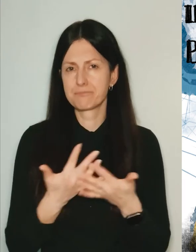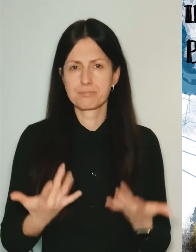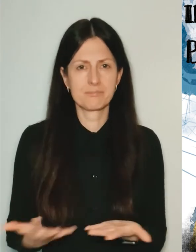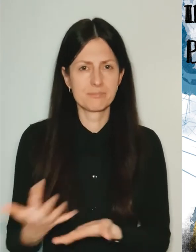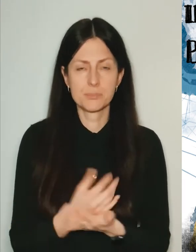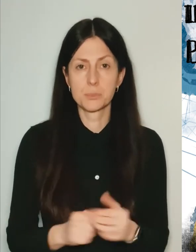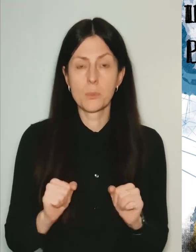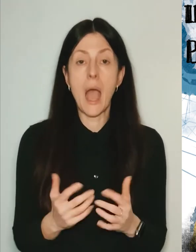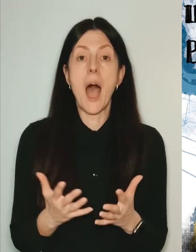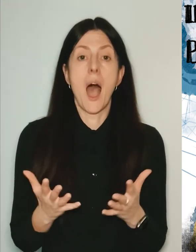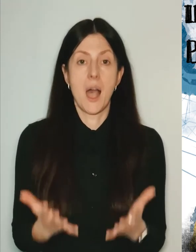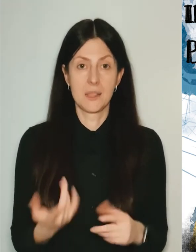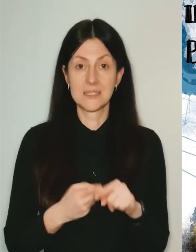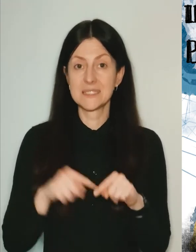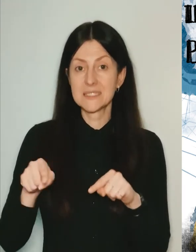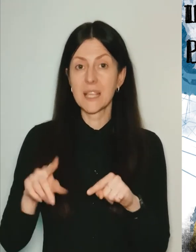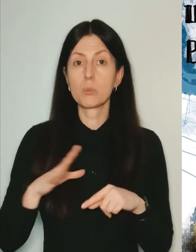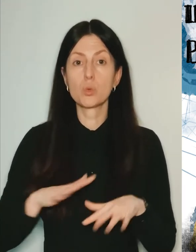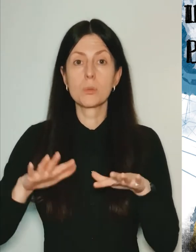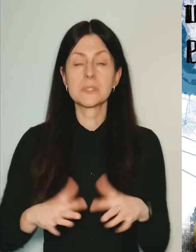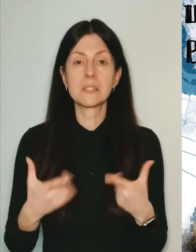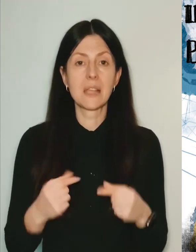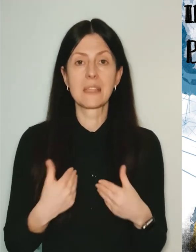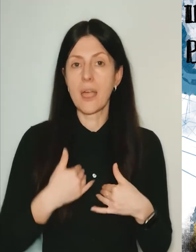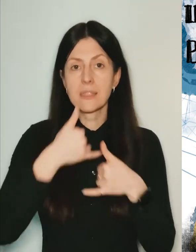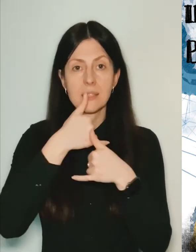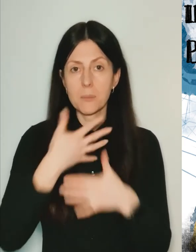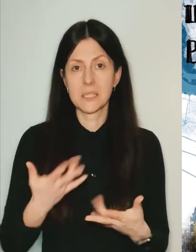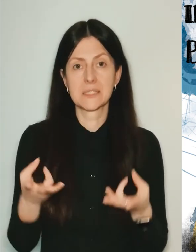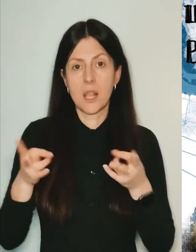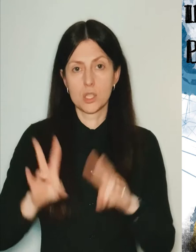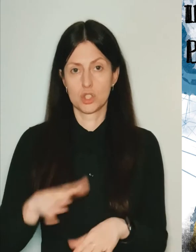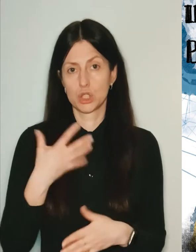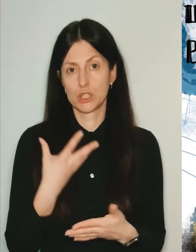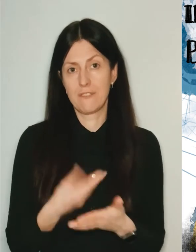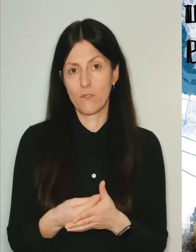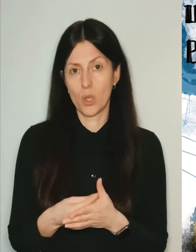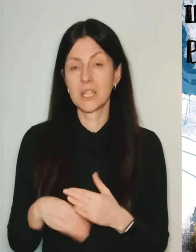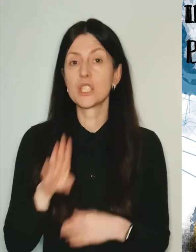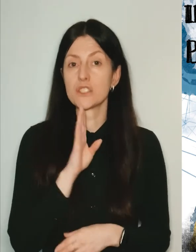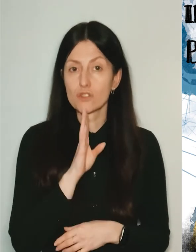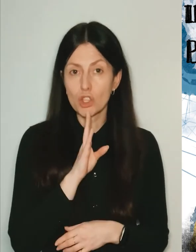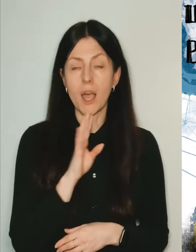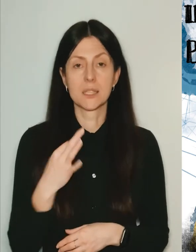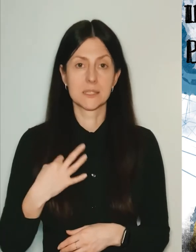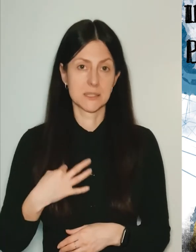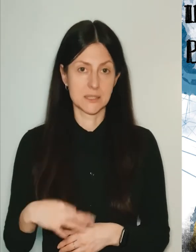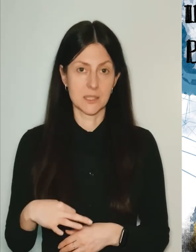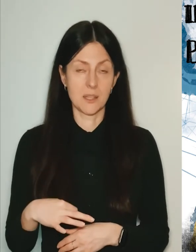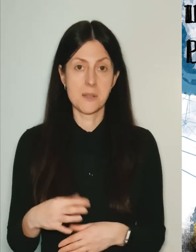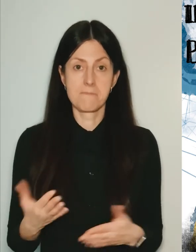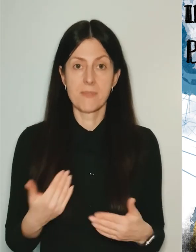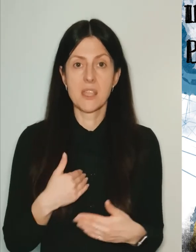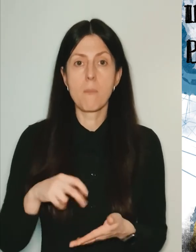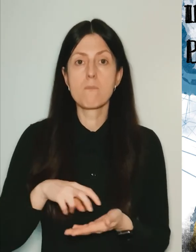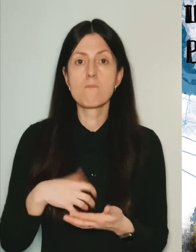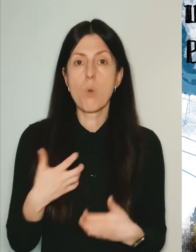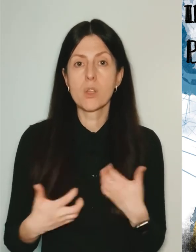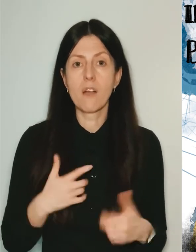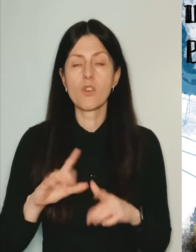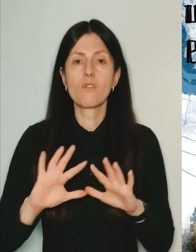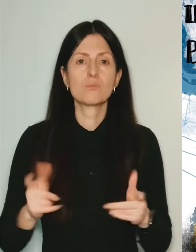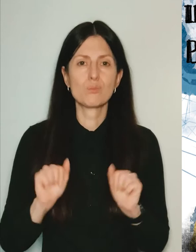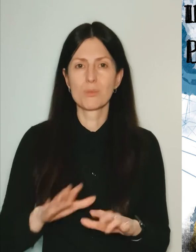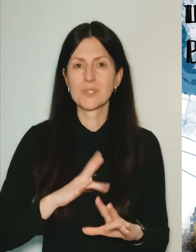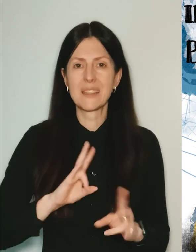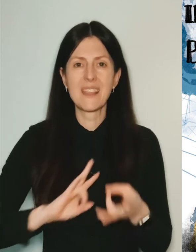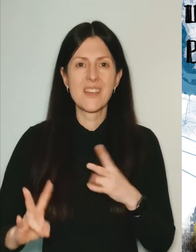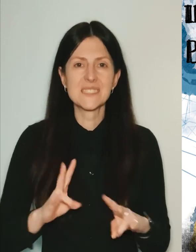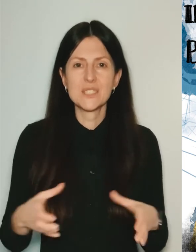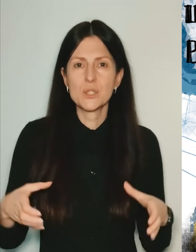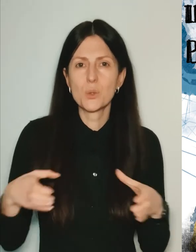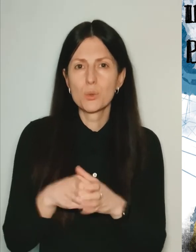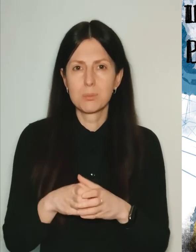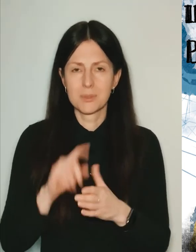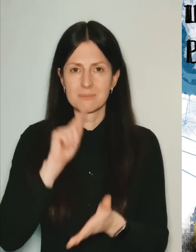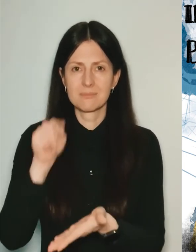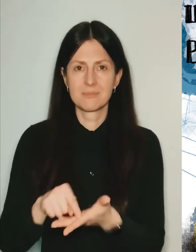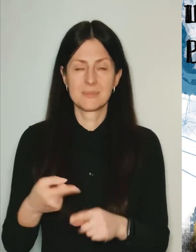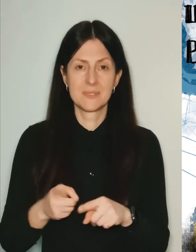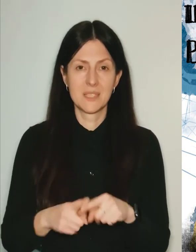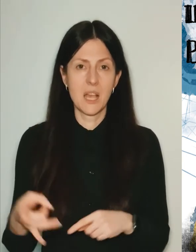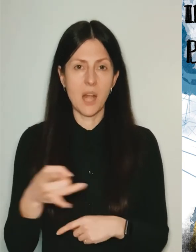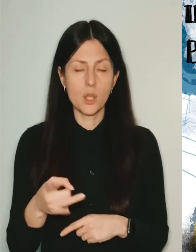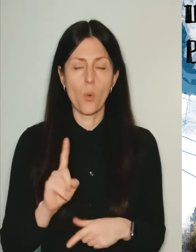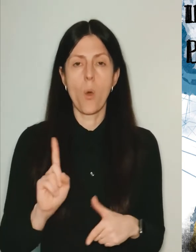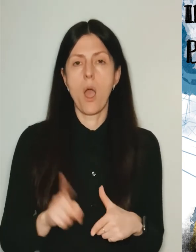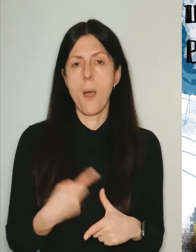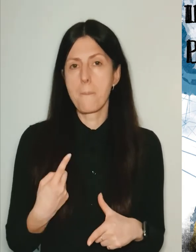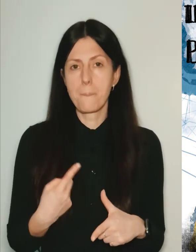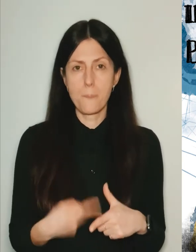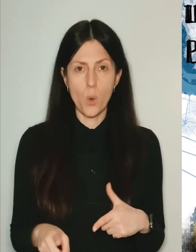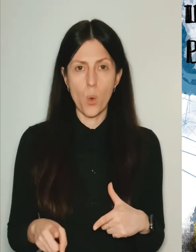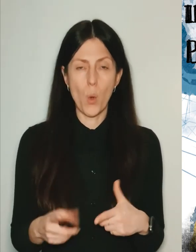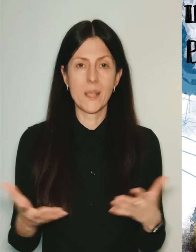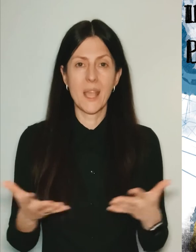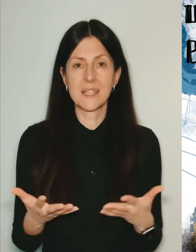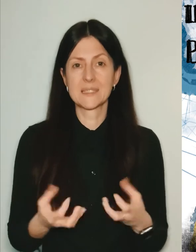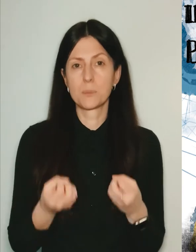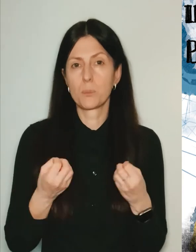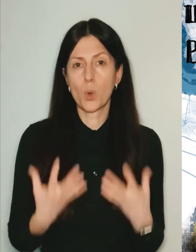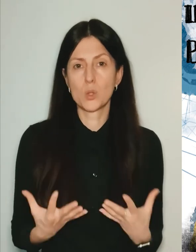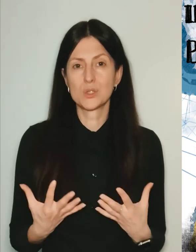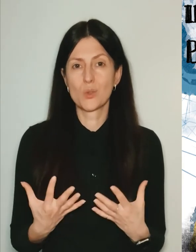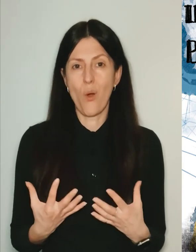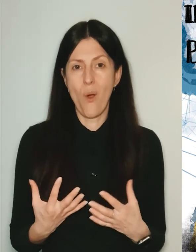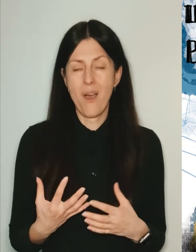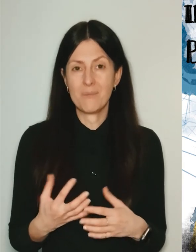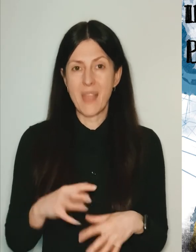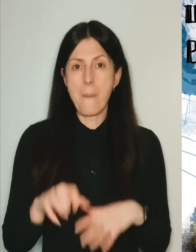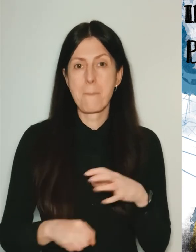it wasn’t the place the safety of which I wouldn’t doubt as looters and saboteurs may get there.